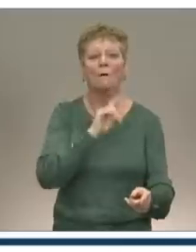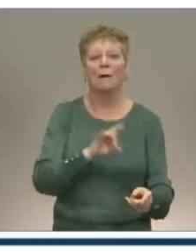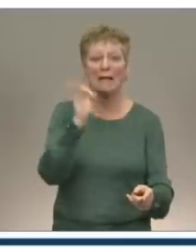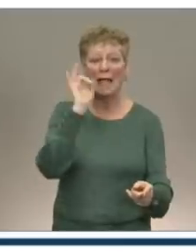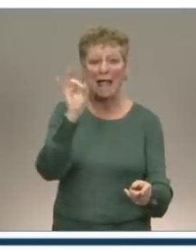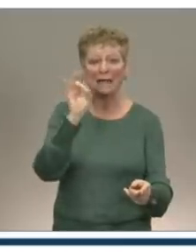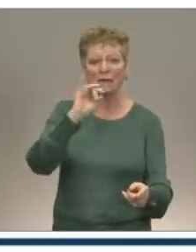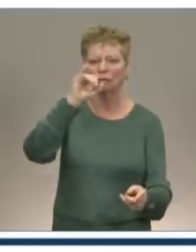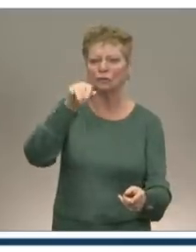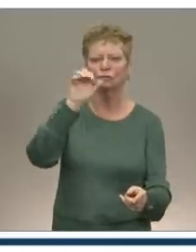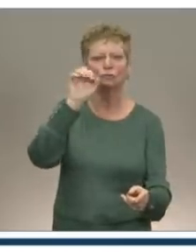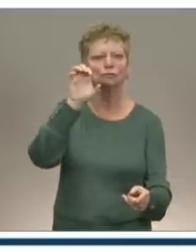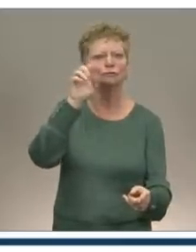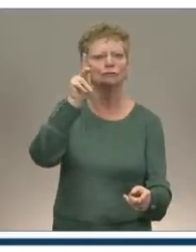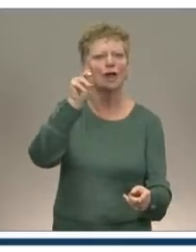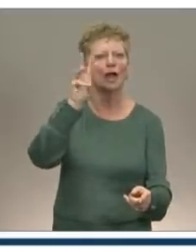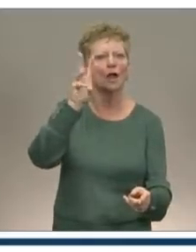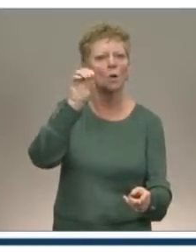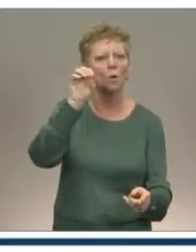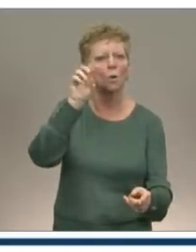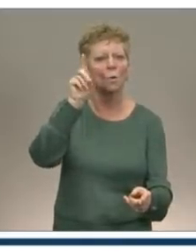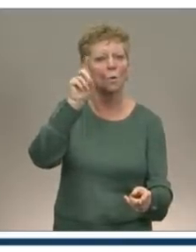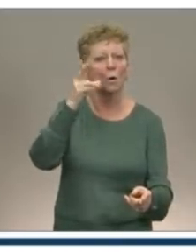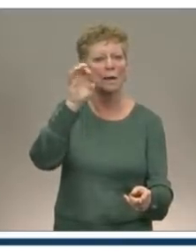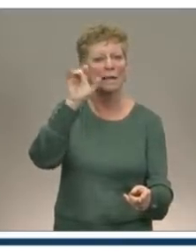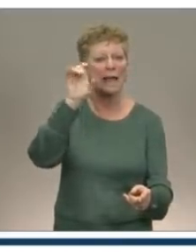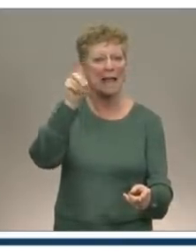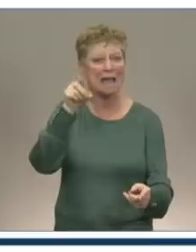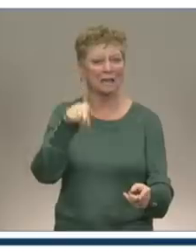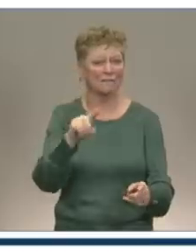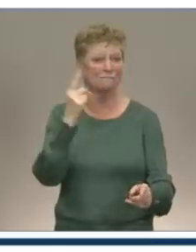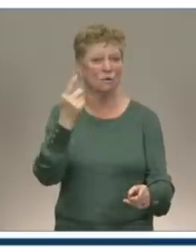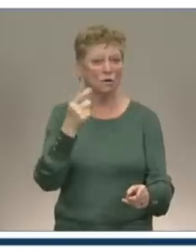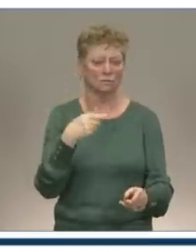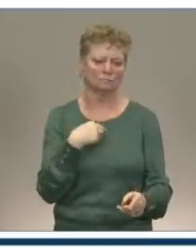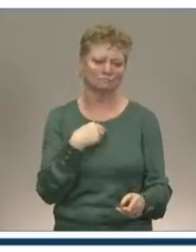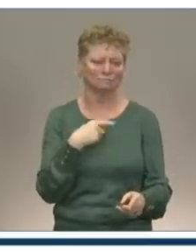or the appointment for his first dose of covet vaccine and i want to thank jack and his family